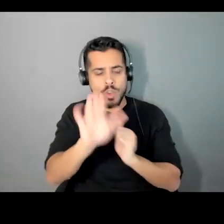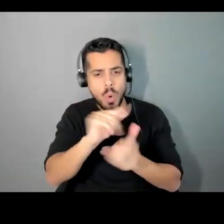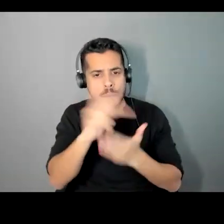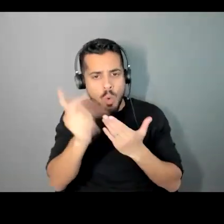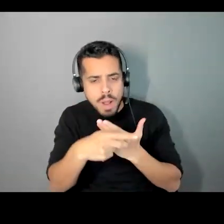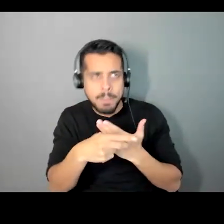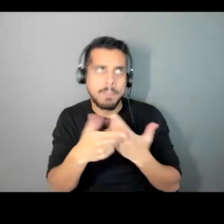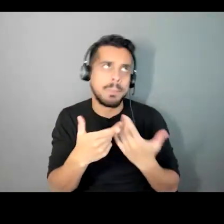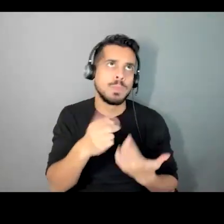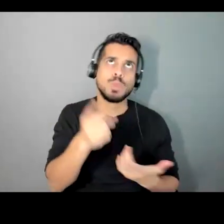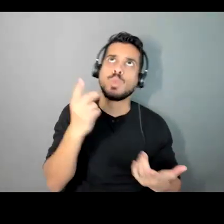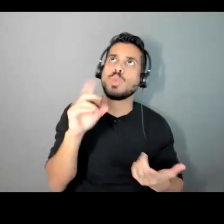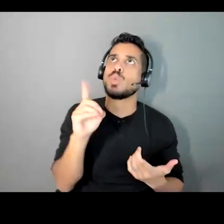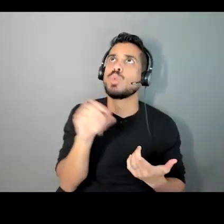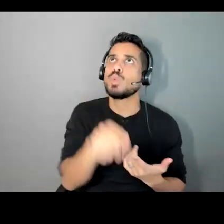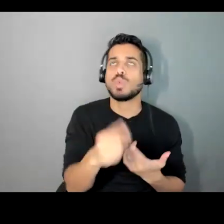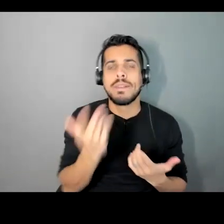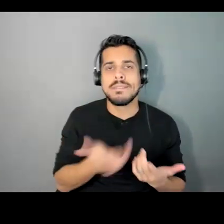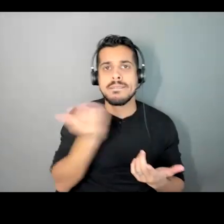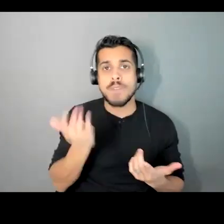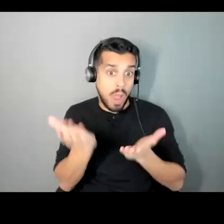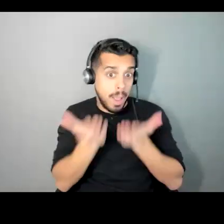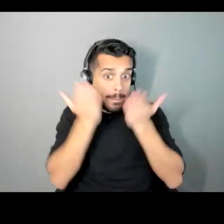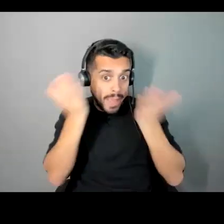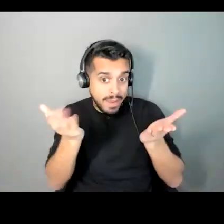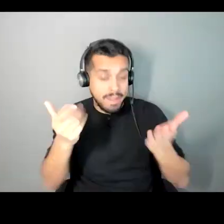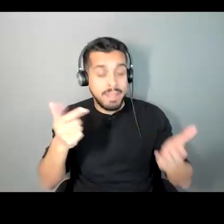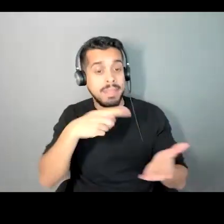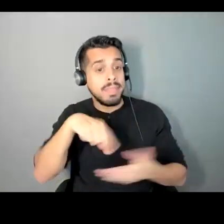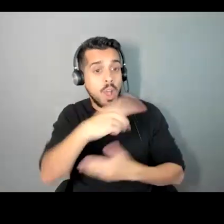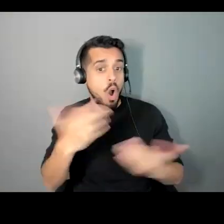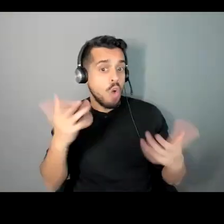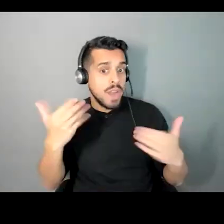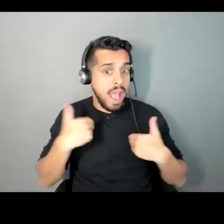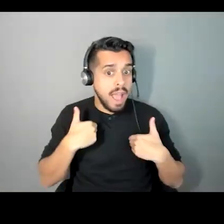Um... like, do you, um... recommend that they already have, you know, a few years of work under their belt,